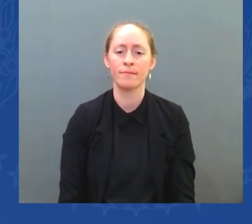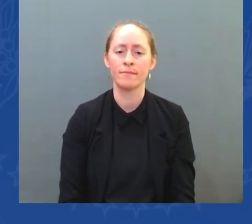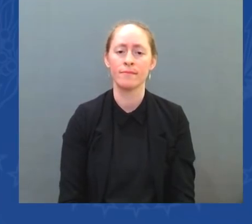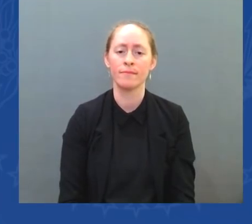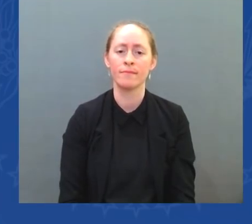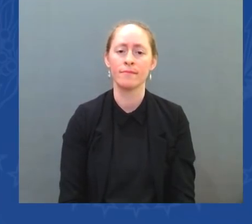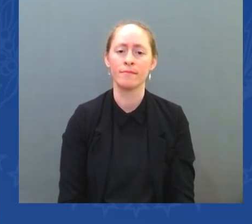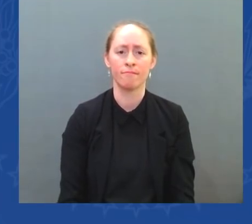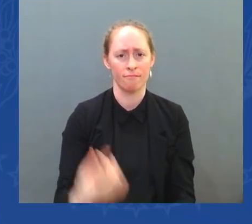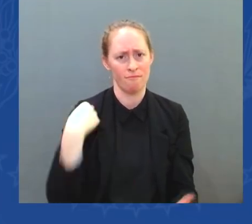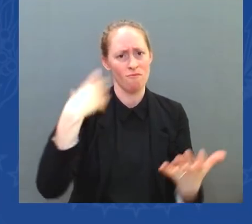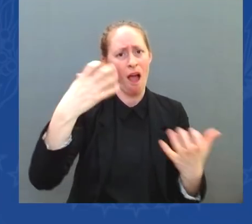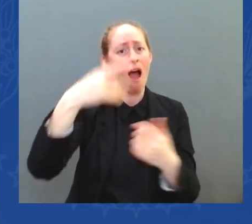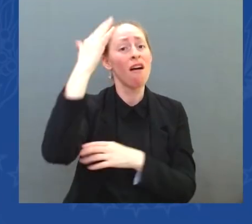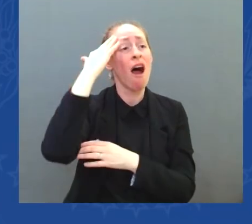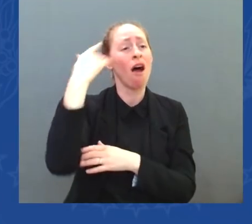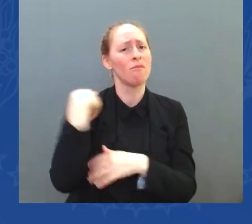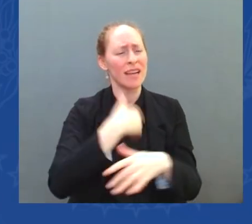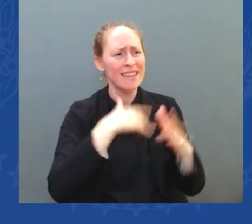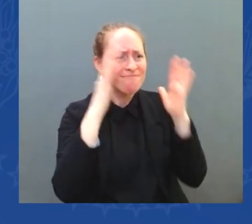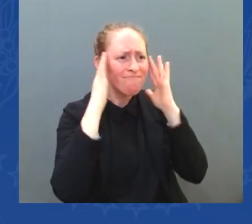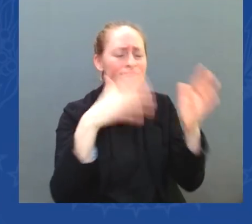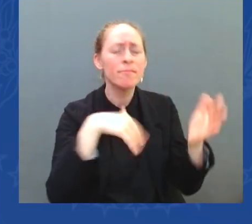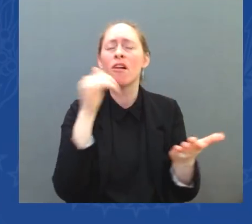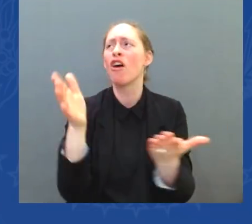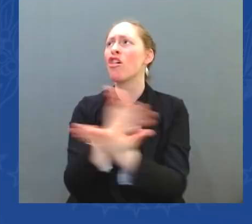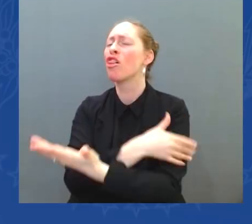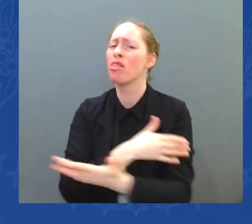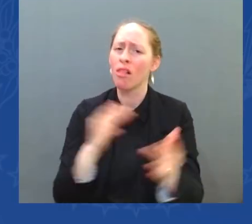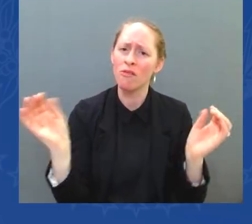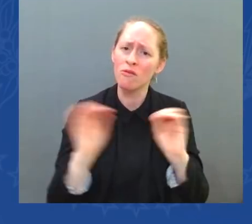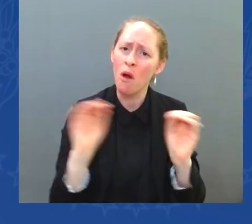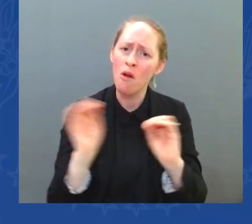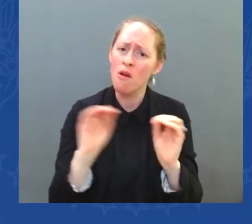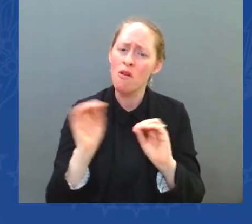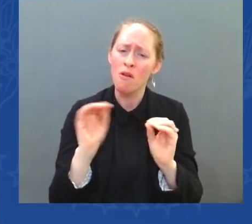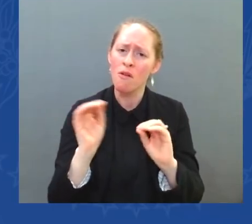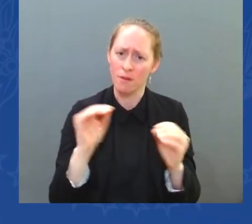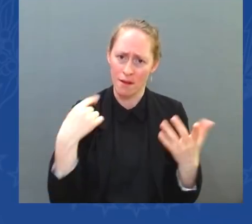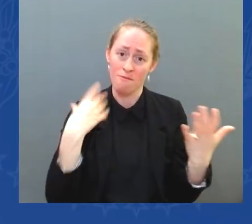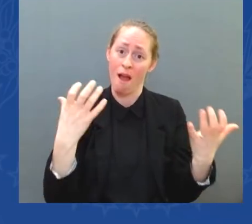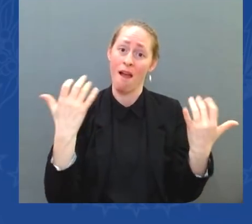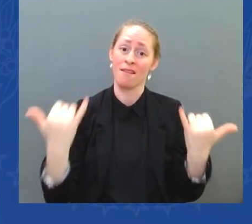And we're building back with you. We're making sure you're not left out or left behind.